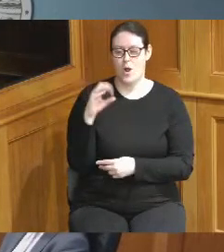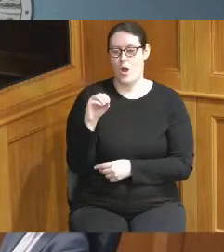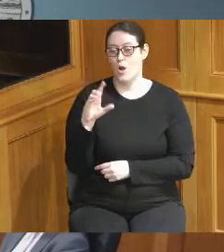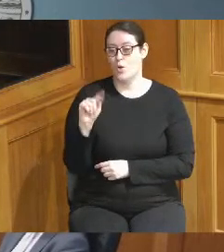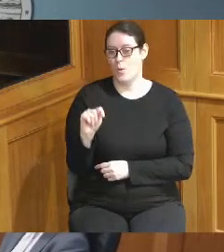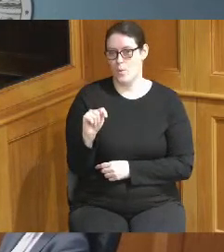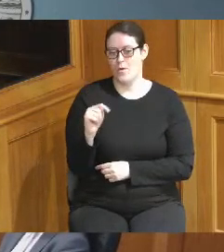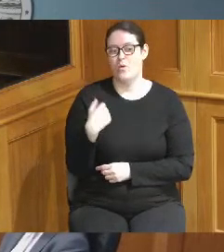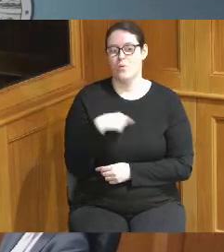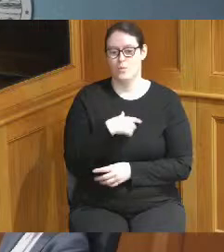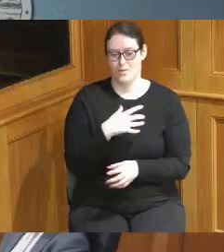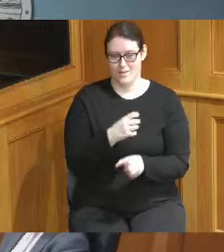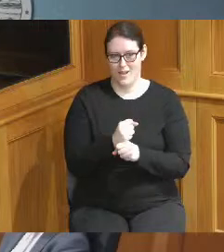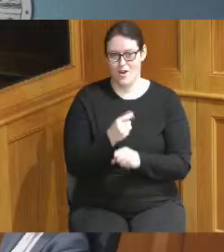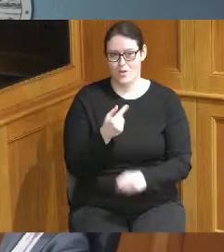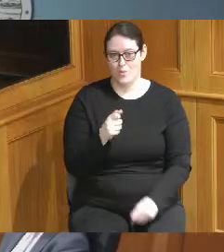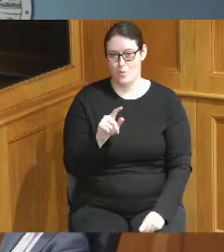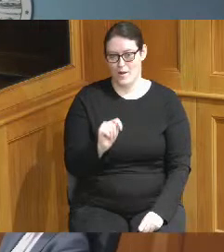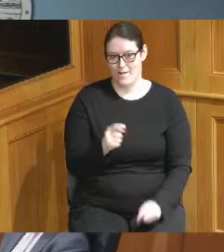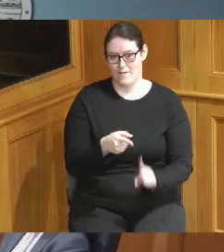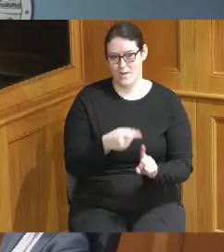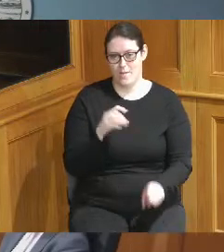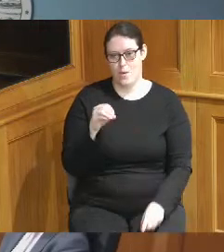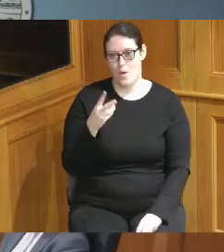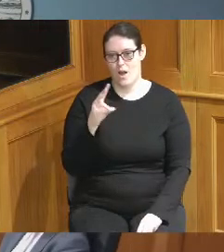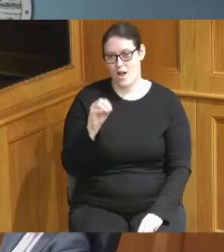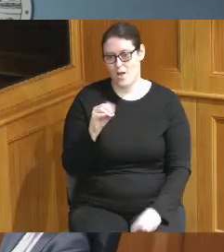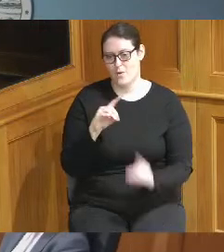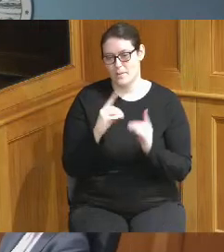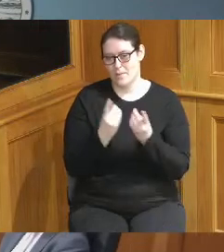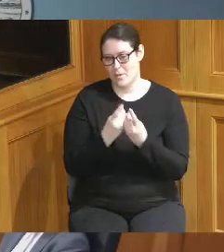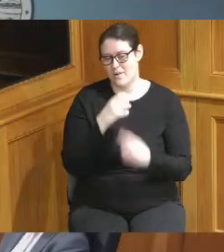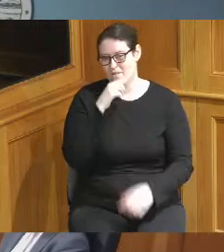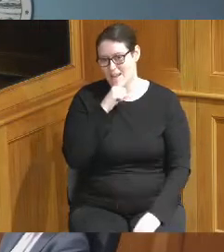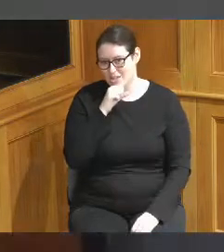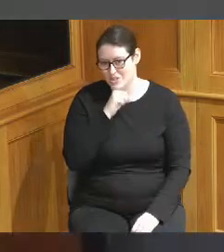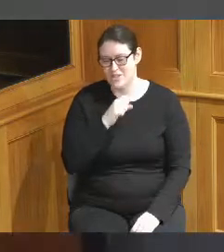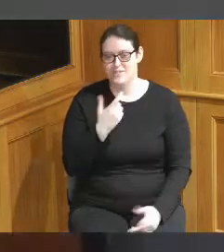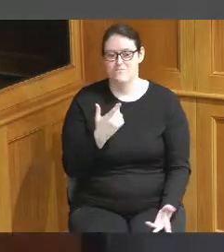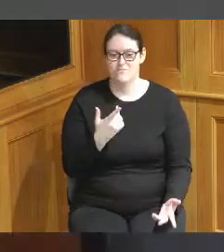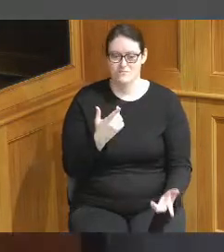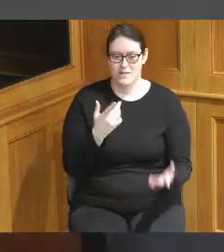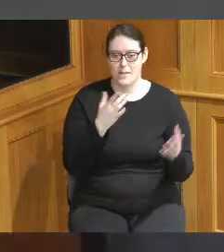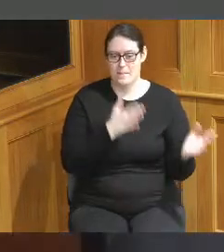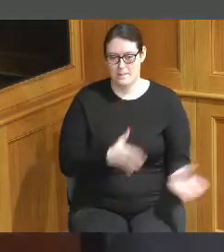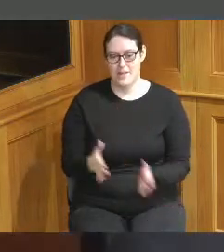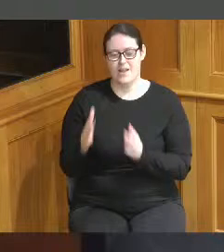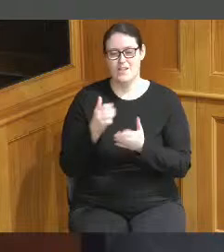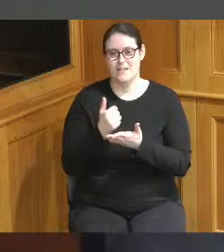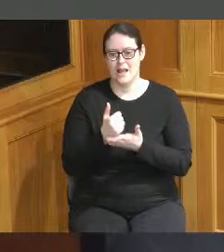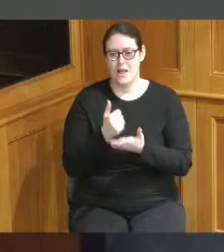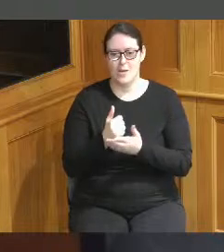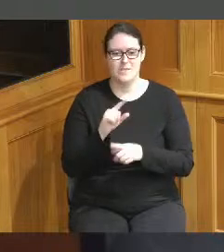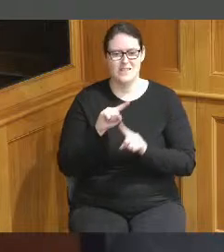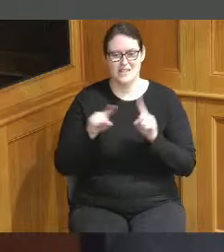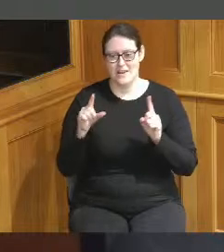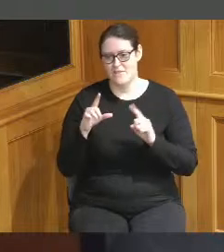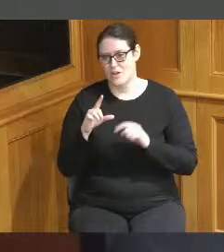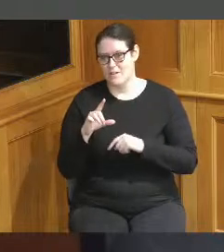want to deal with with is pharmacy deserts and so it was this new model and I want to give a big